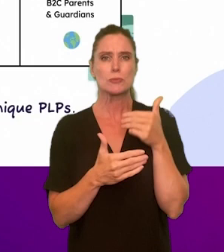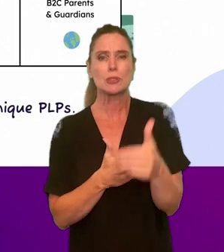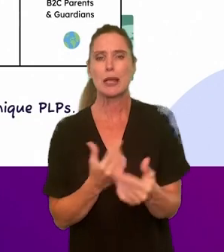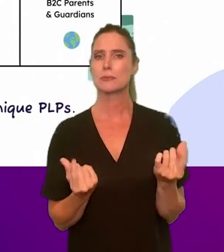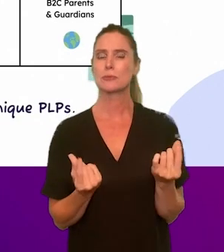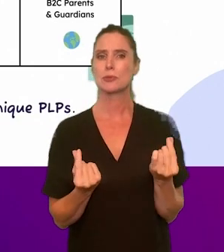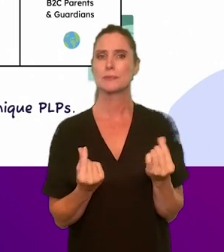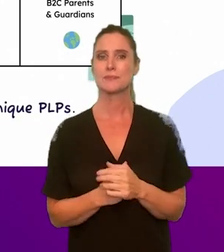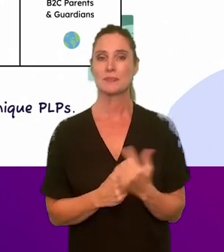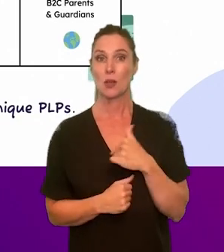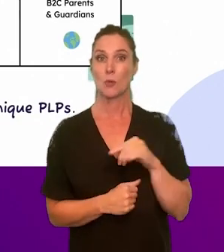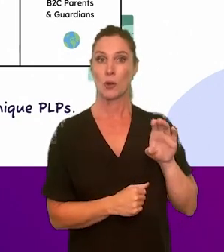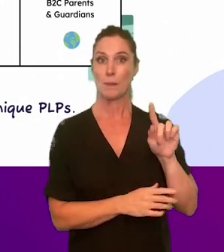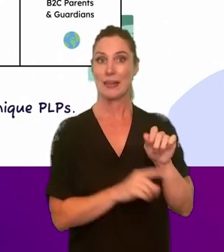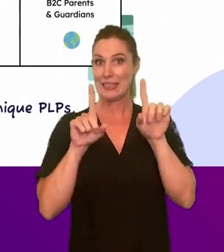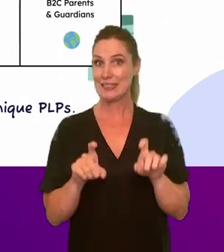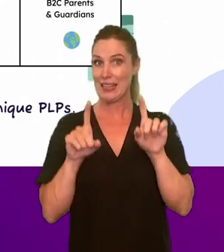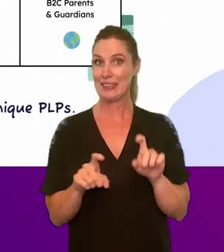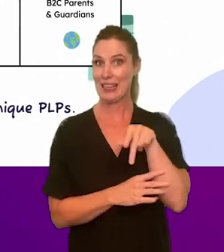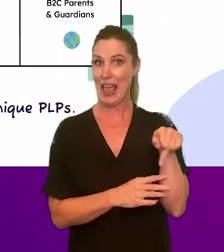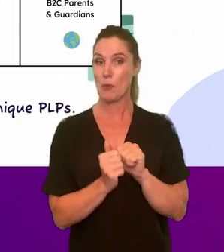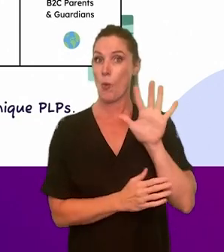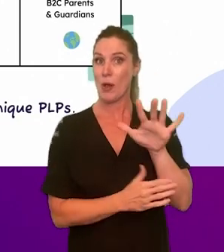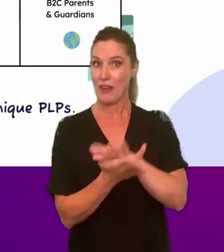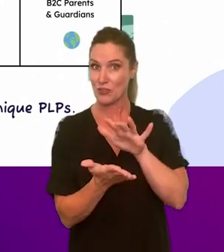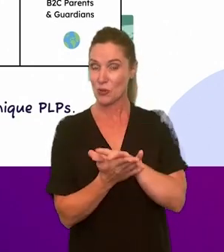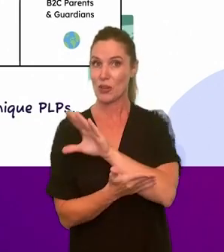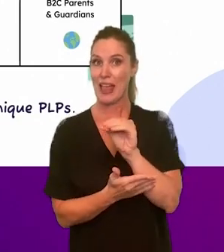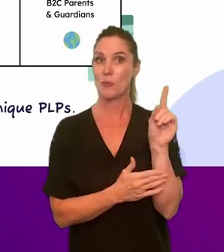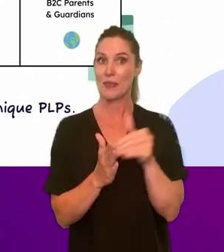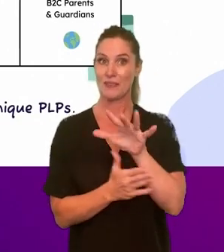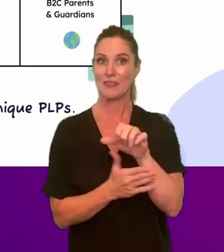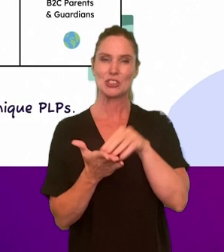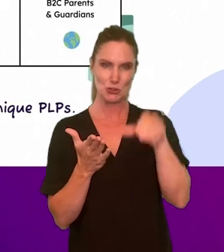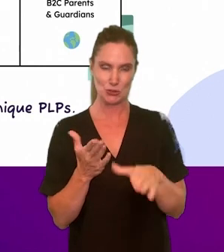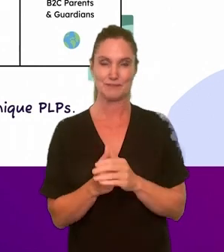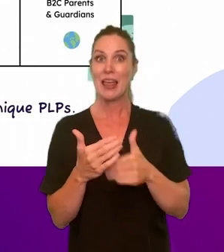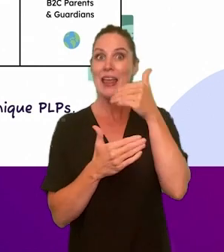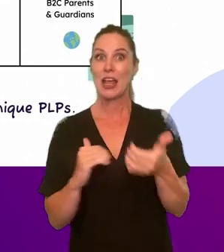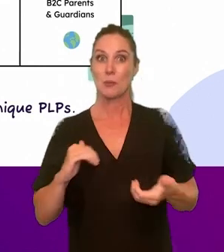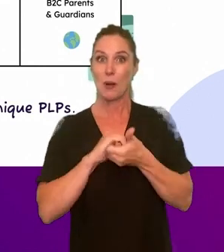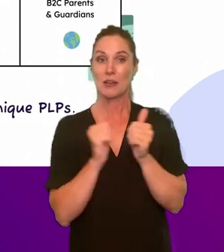We're beta testing our app with five schools and 1,500 students. Next we're partnering with the Cerebral Palsy Alliance